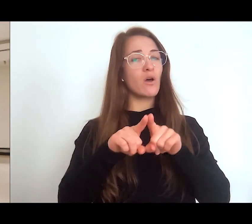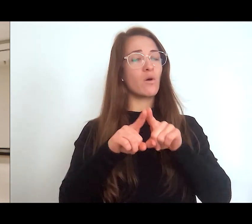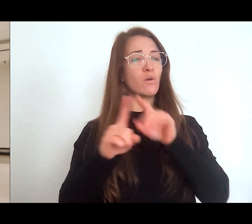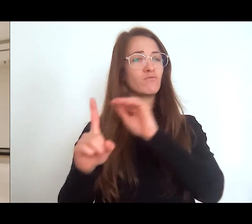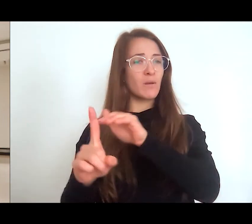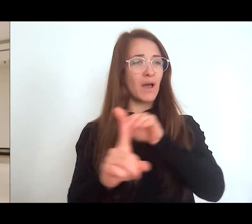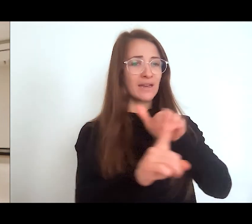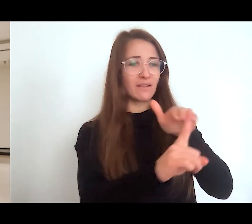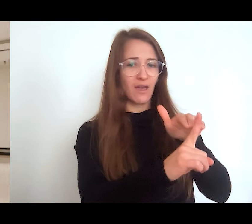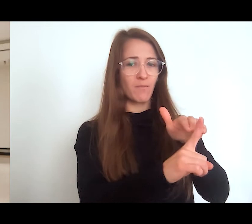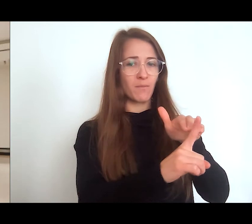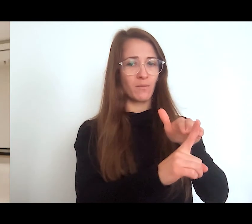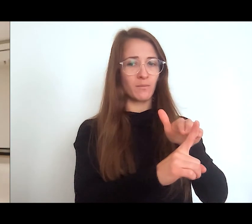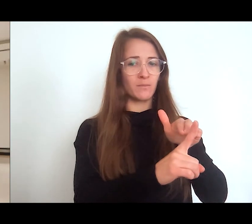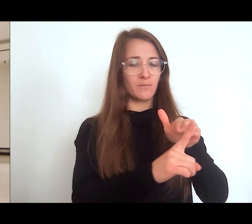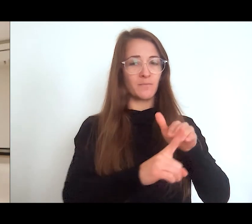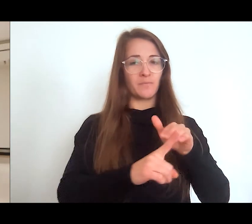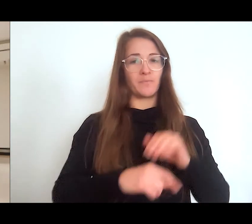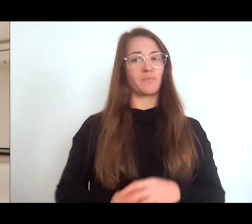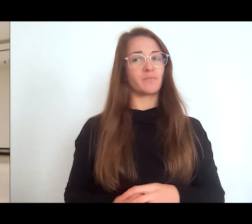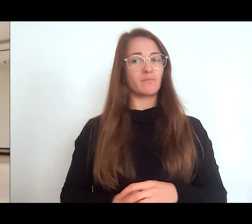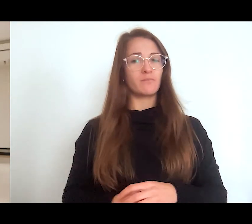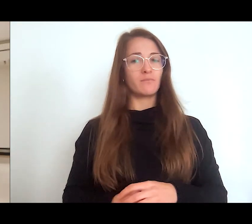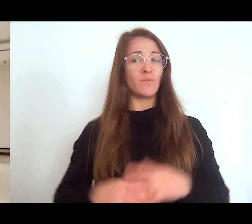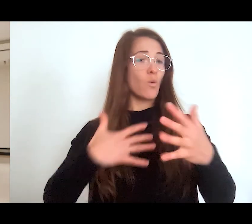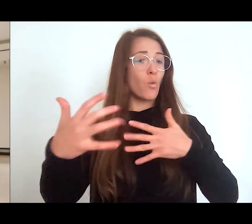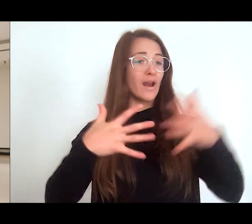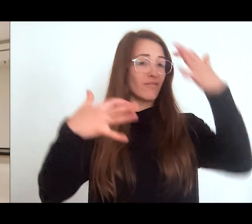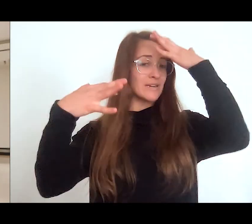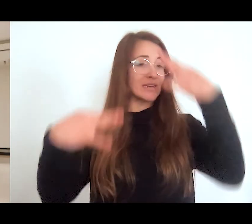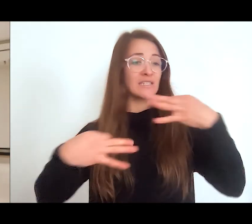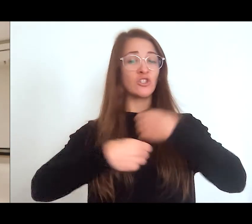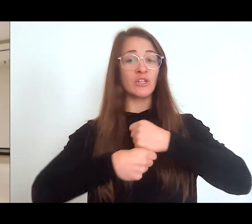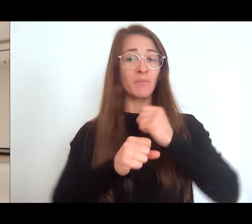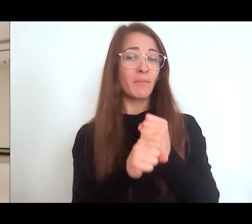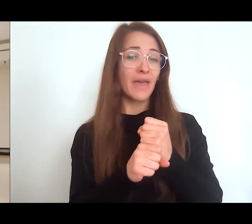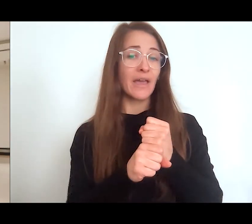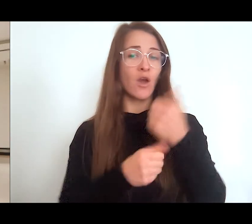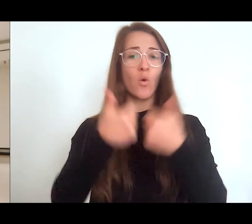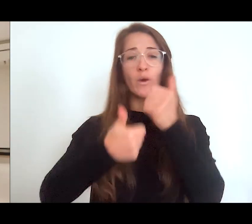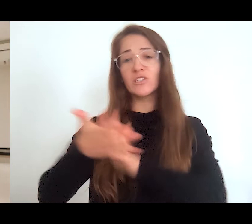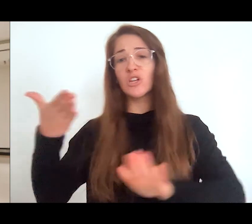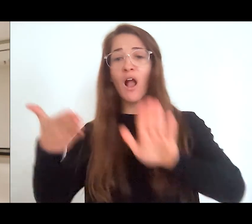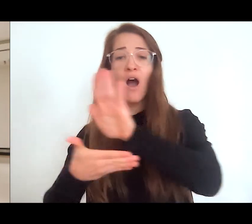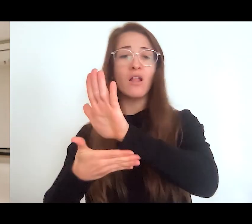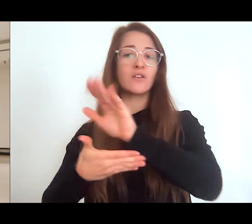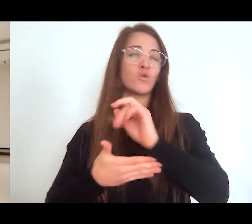I ALSO REMINDED THEM THAT SO WHATEVER DECISION THEY MADE,